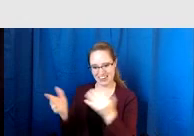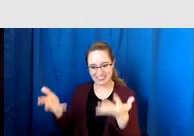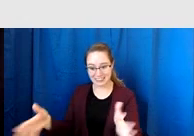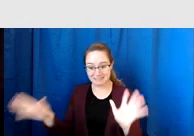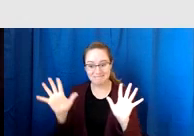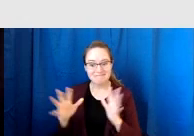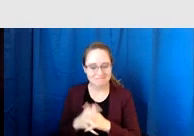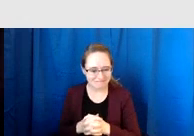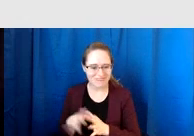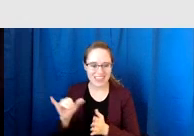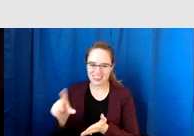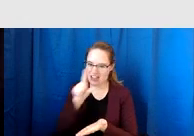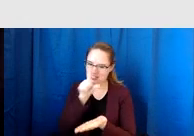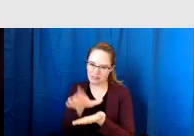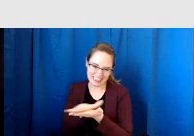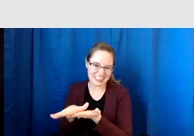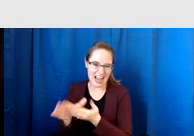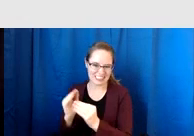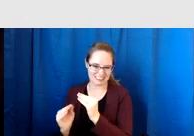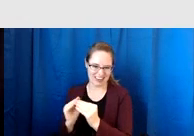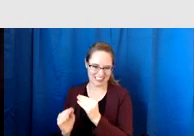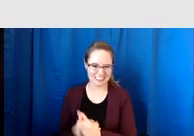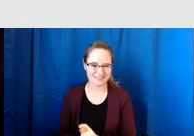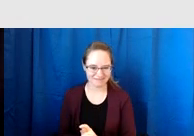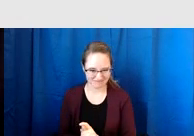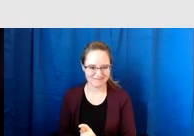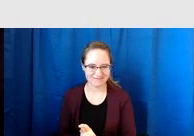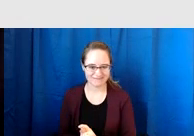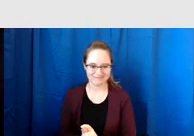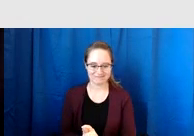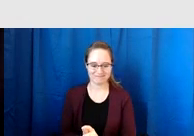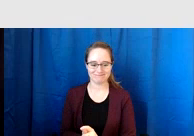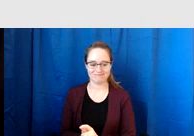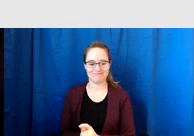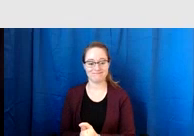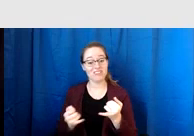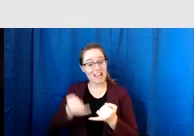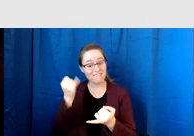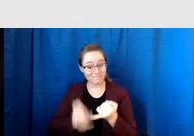So that was a very nice fix. Some final thoughts.